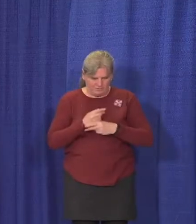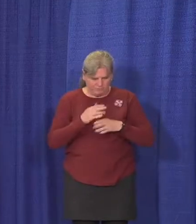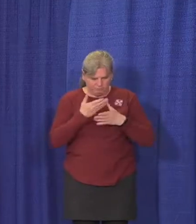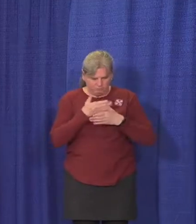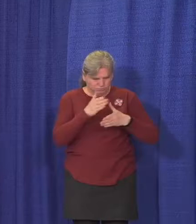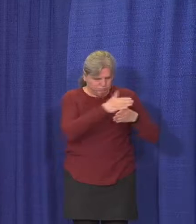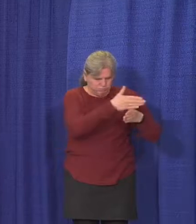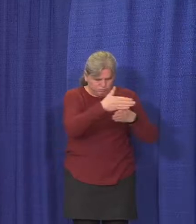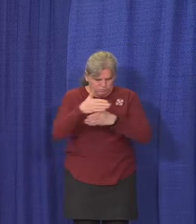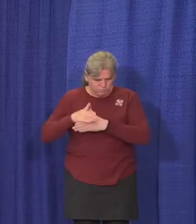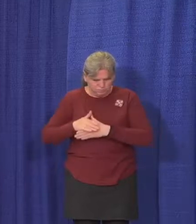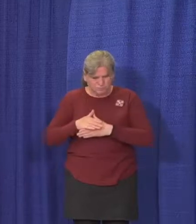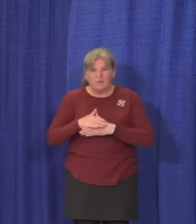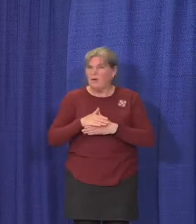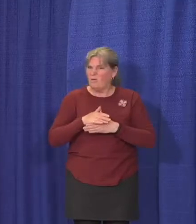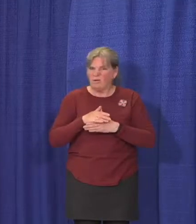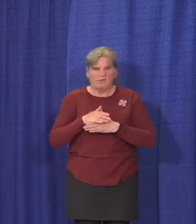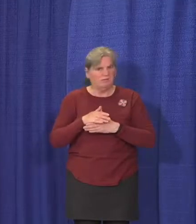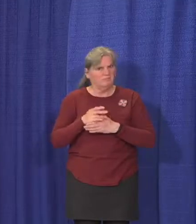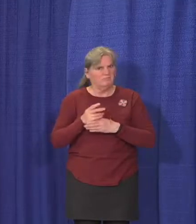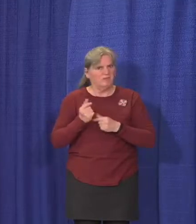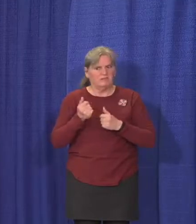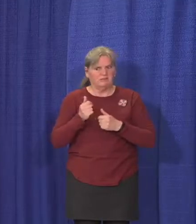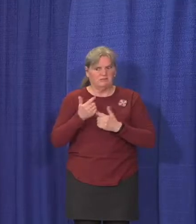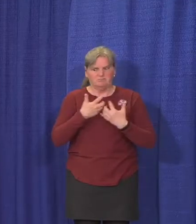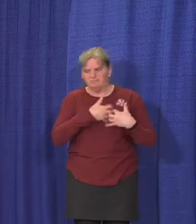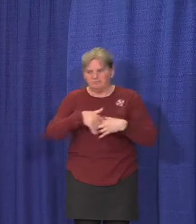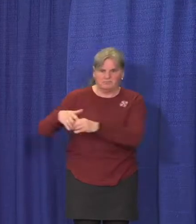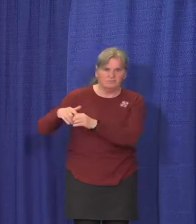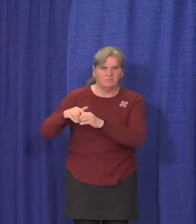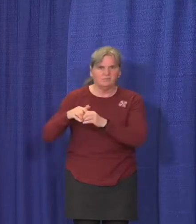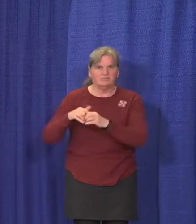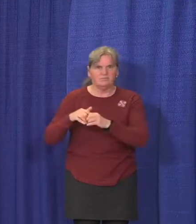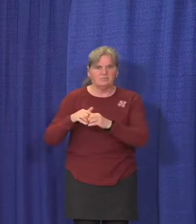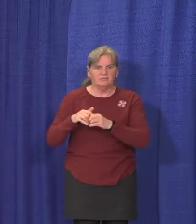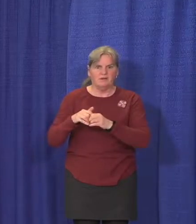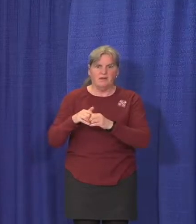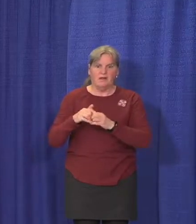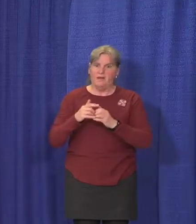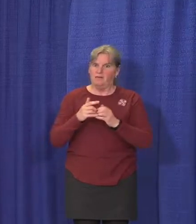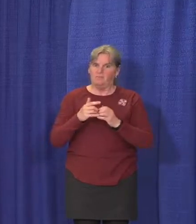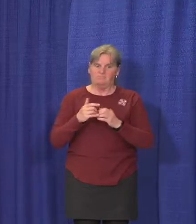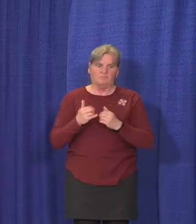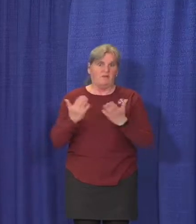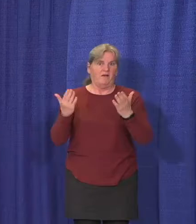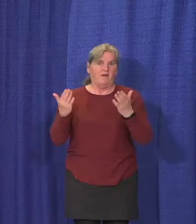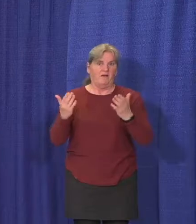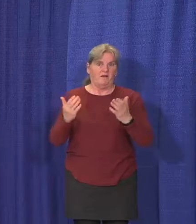how tight those timelines can be